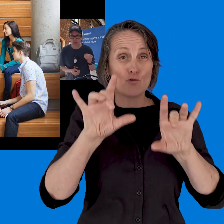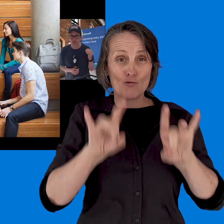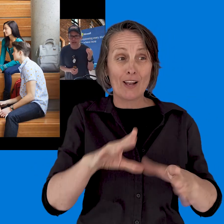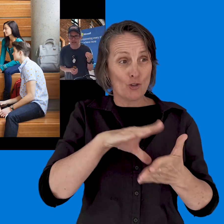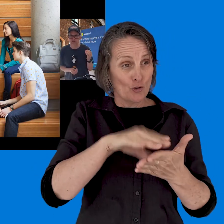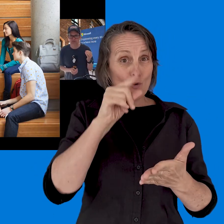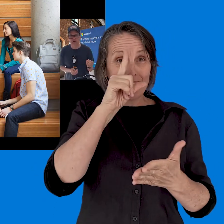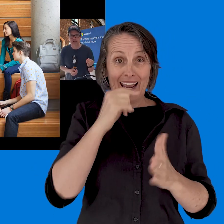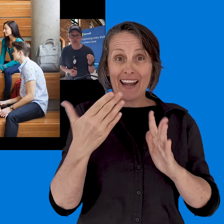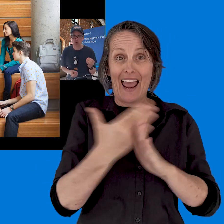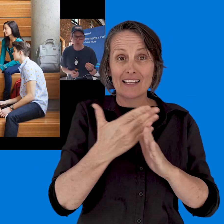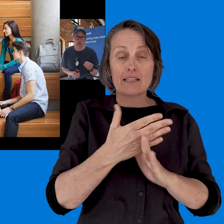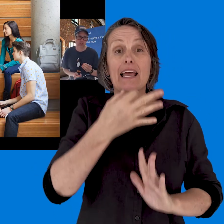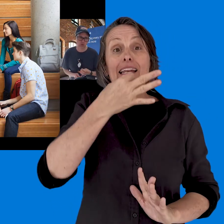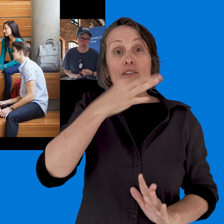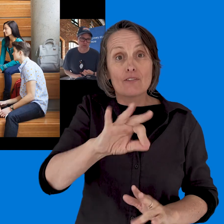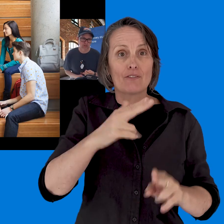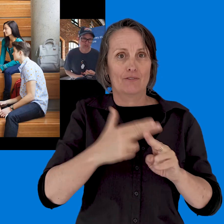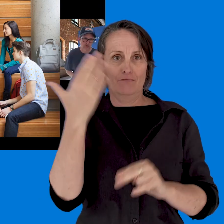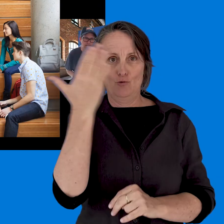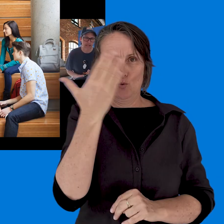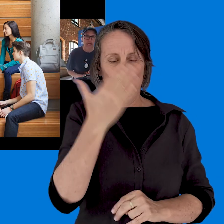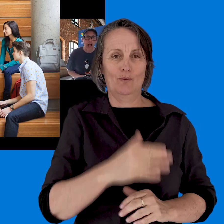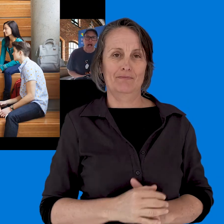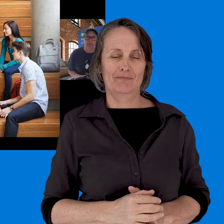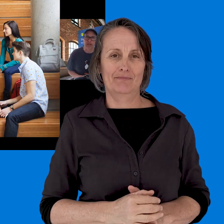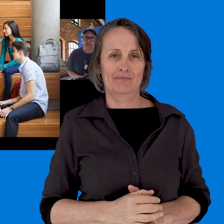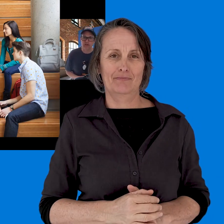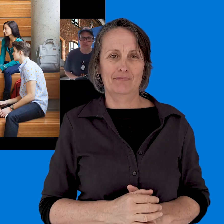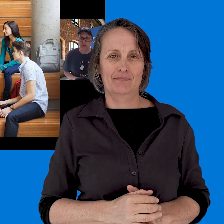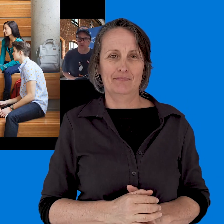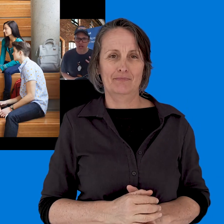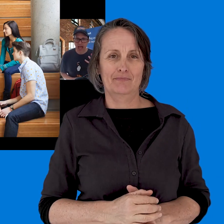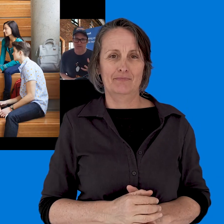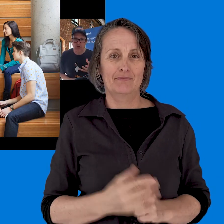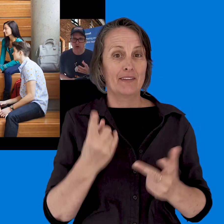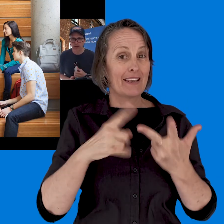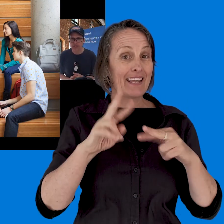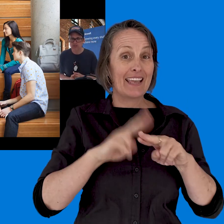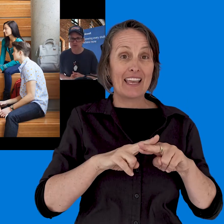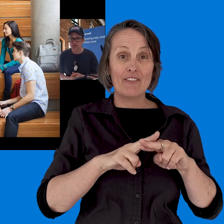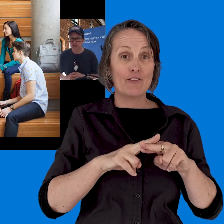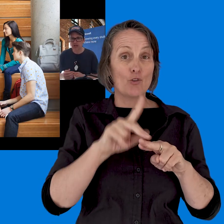And we've made it free to all schools. OK. But even if you haven't got a paid subscription,